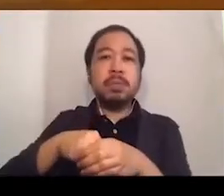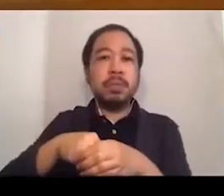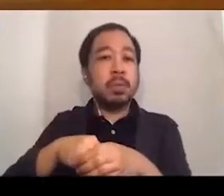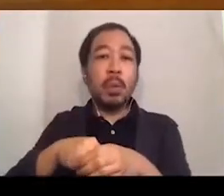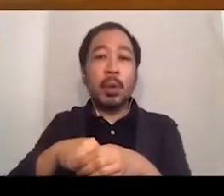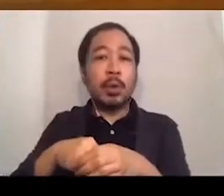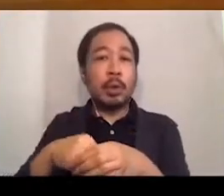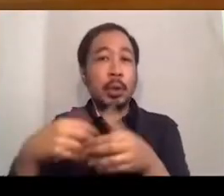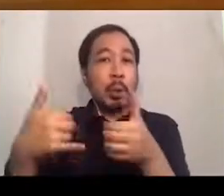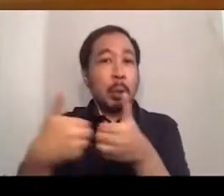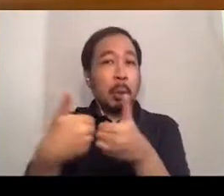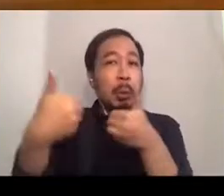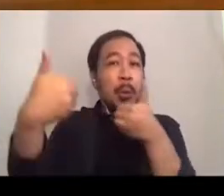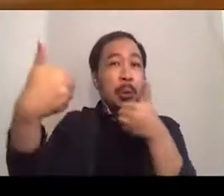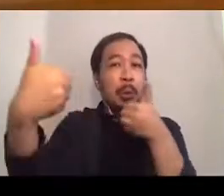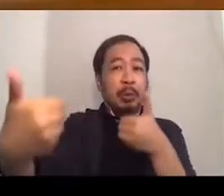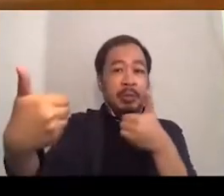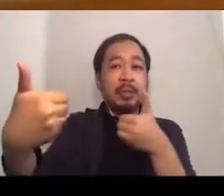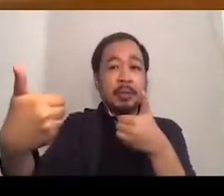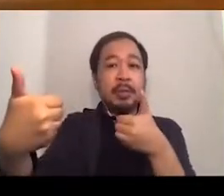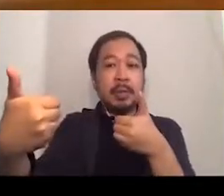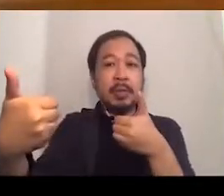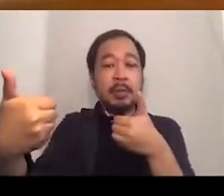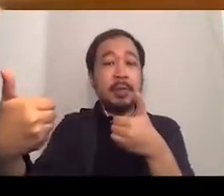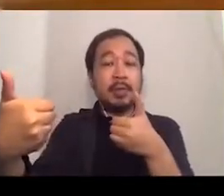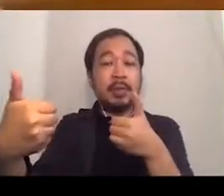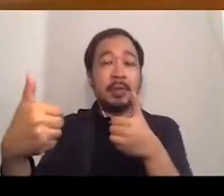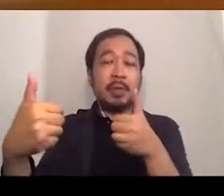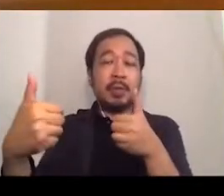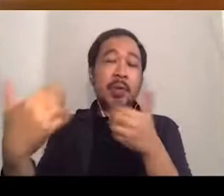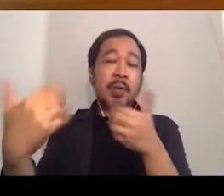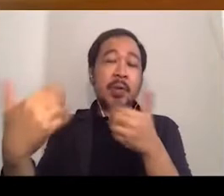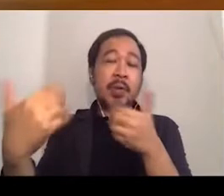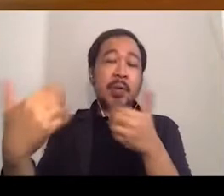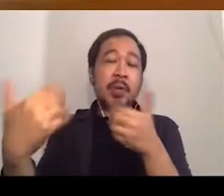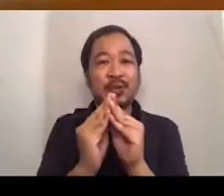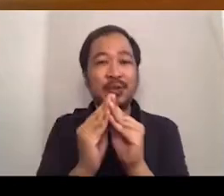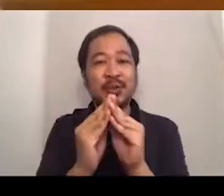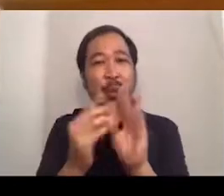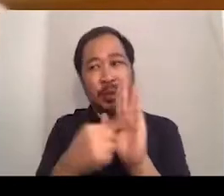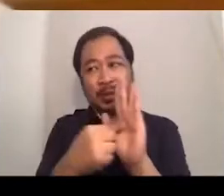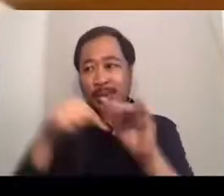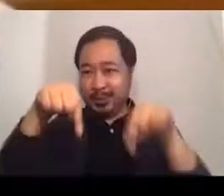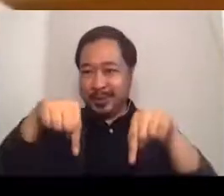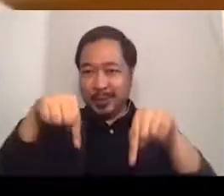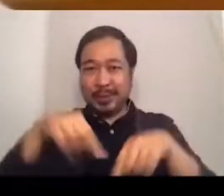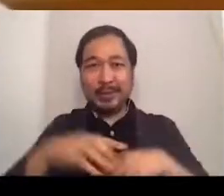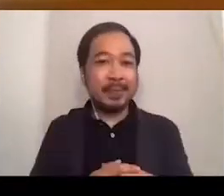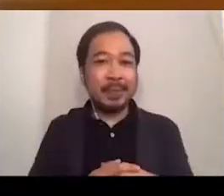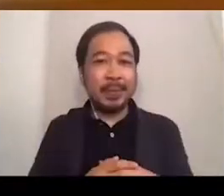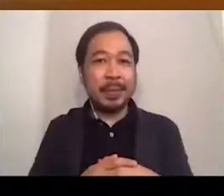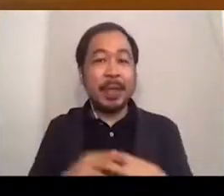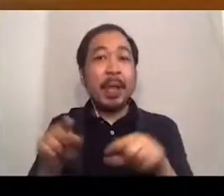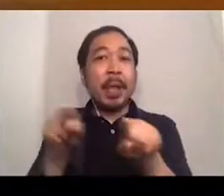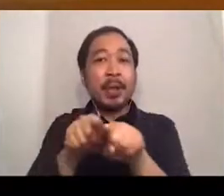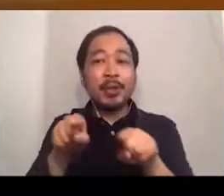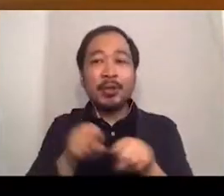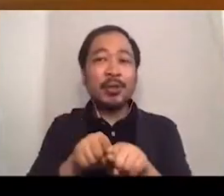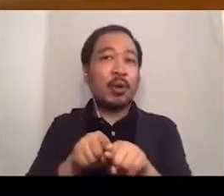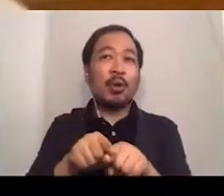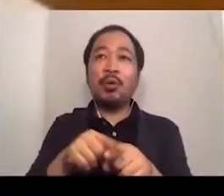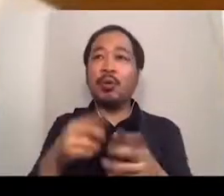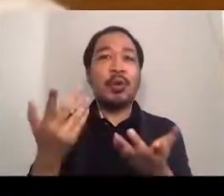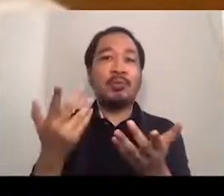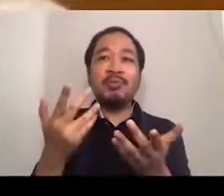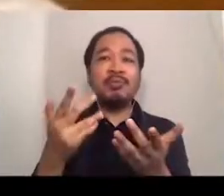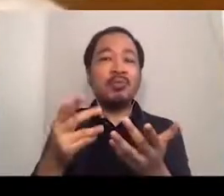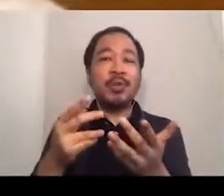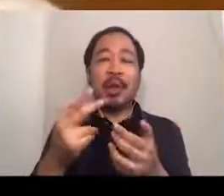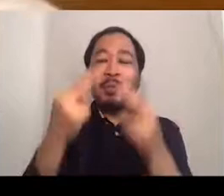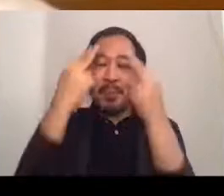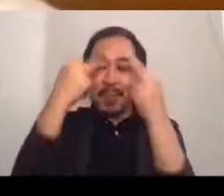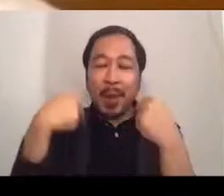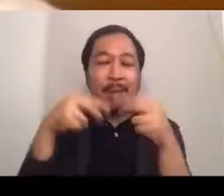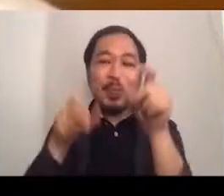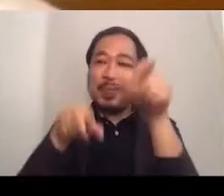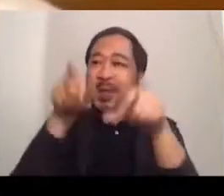conferences such as this one and also we are working on audio navigation for the visually impaired and we also are discussing with